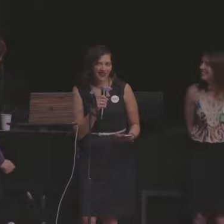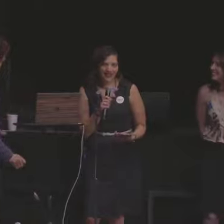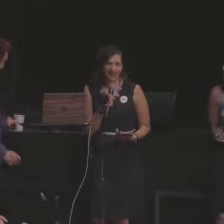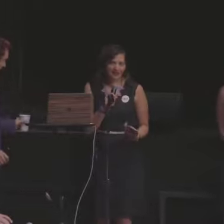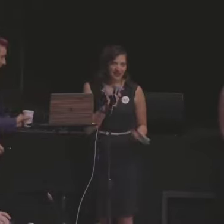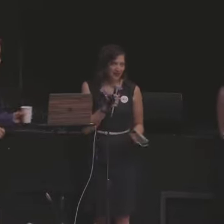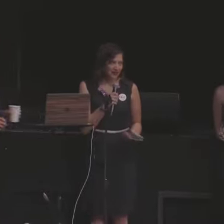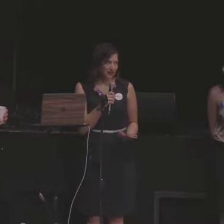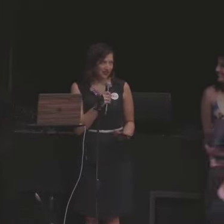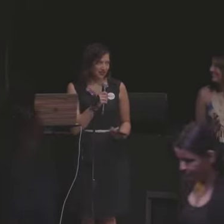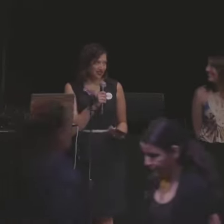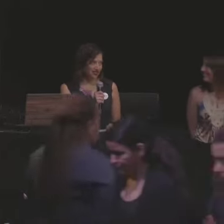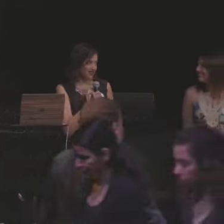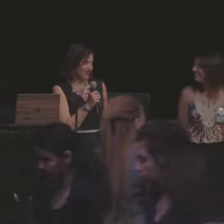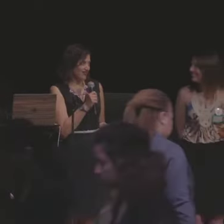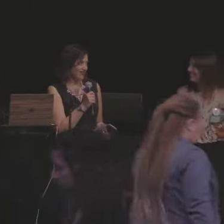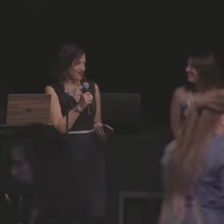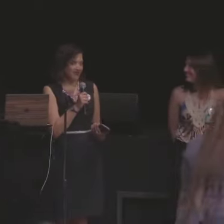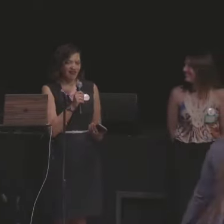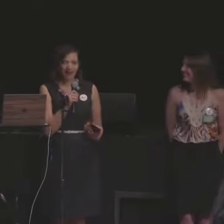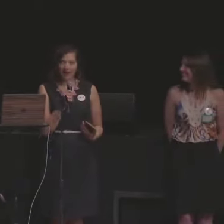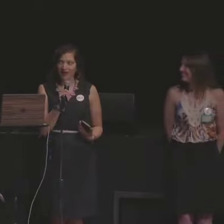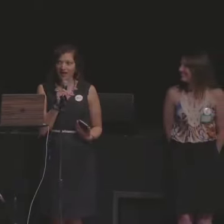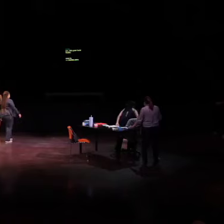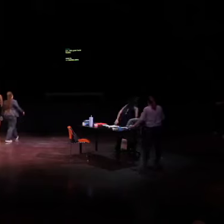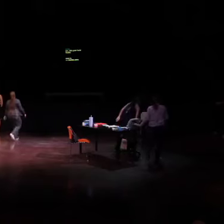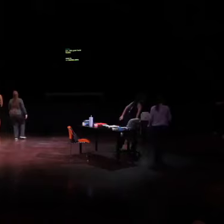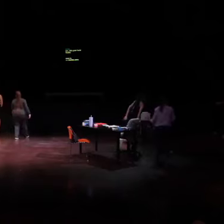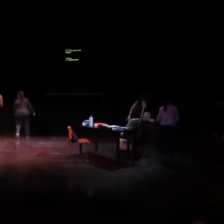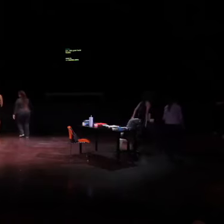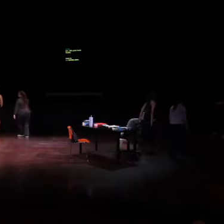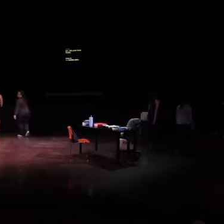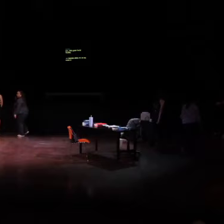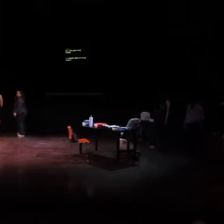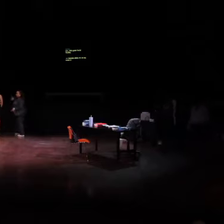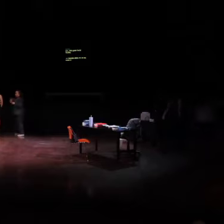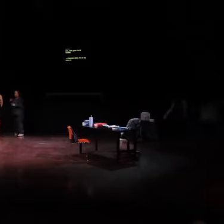Hi, my name is Rachel, and I'm a deaf person,